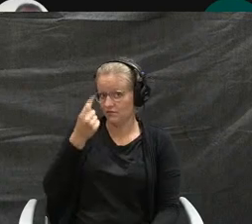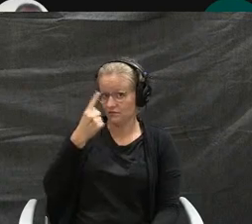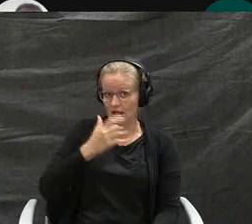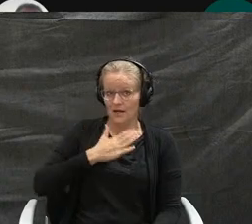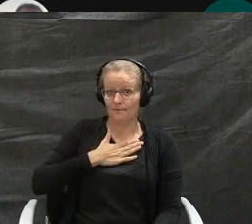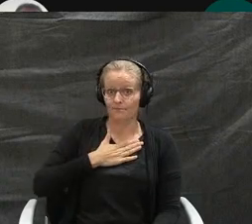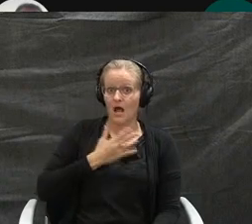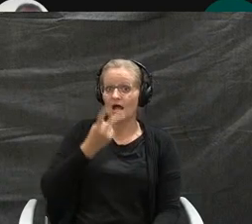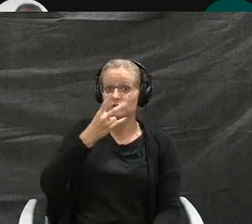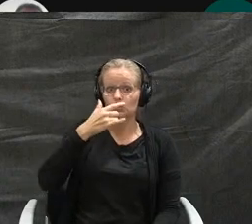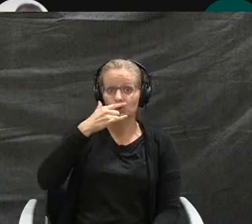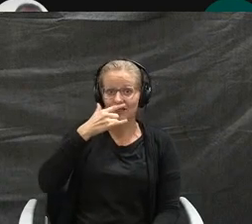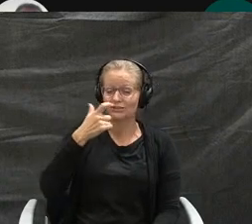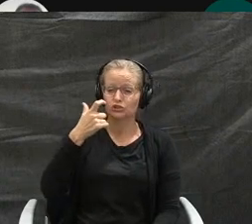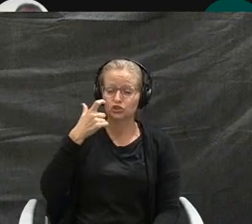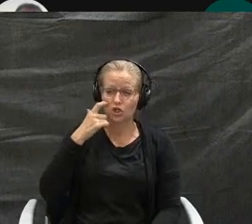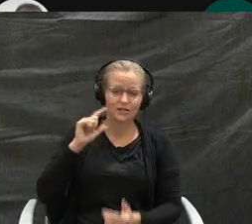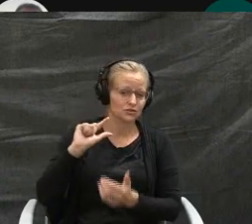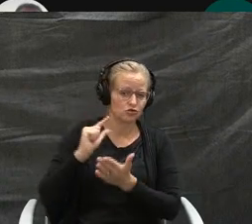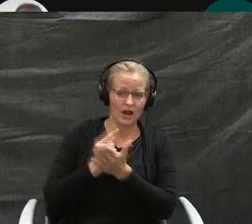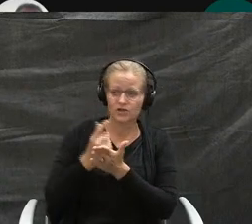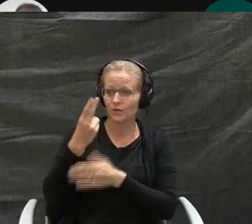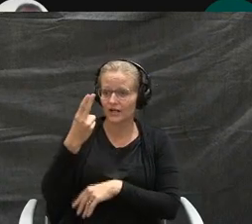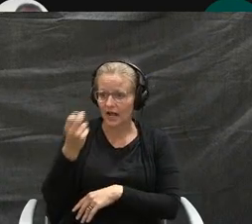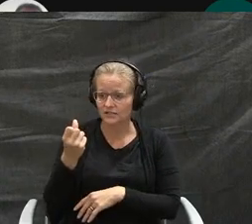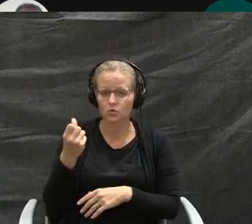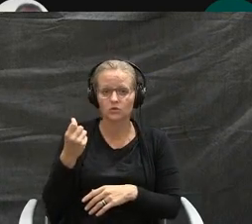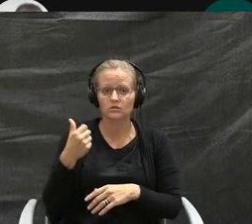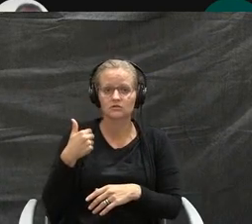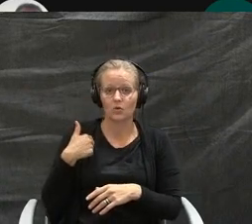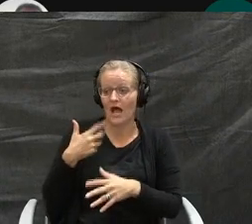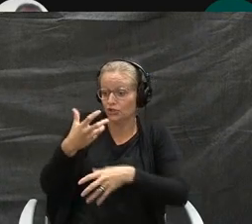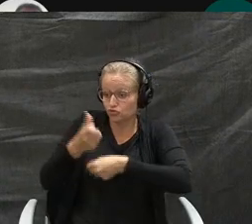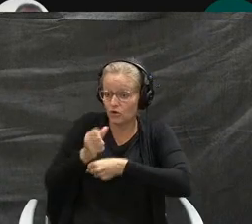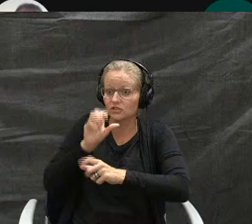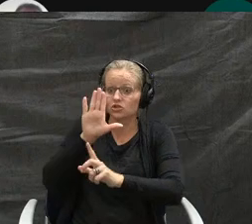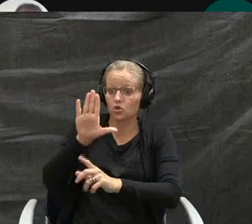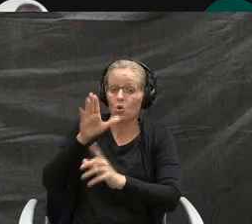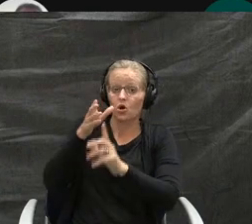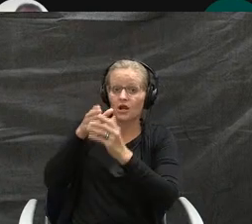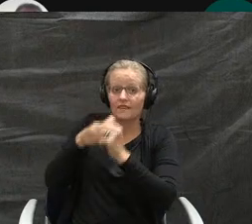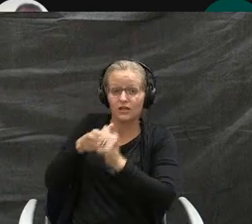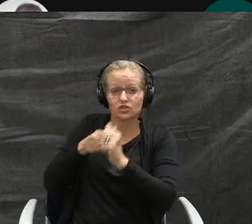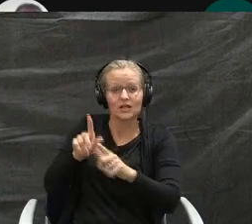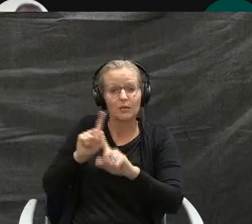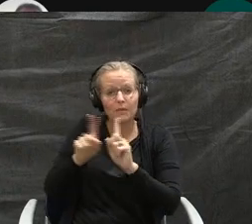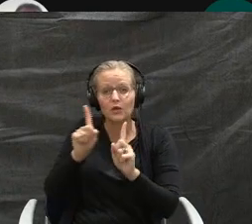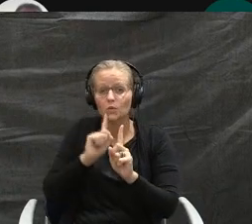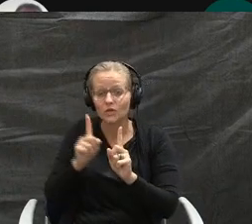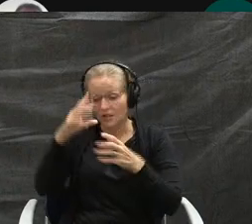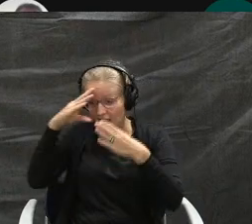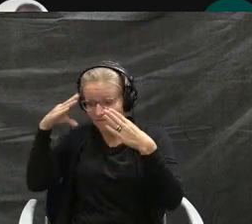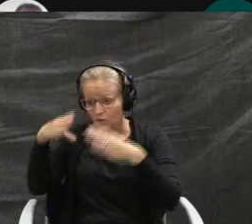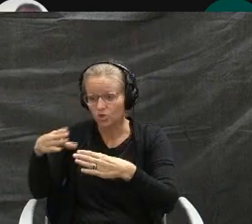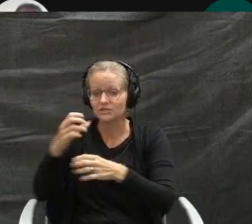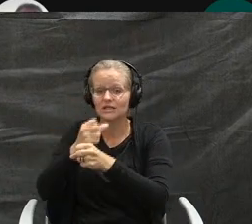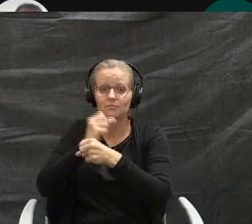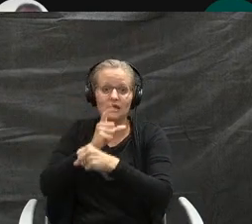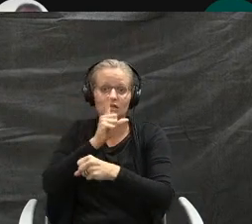complete four years of high school and I trust your leadership but keeping your fingers on the pulse with the parents and those kids to make sure we're delivering the